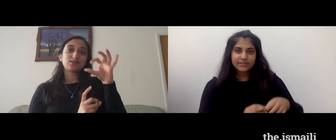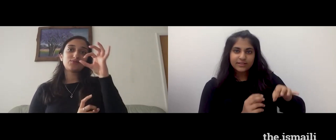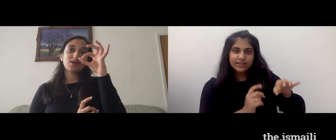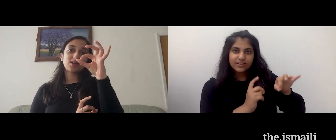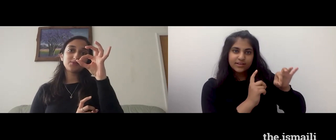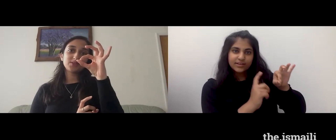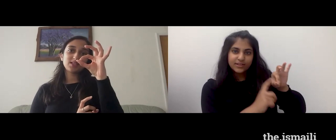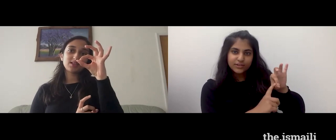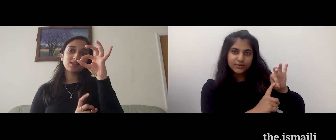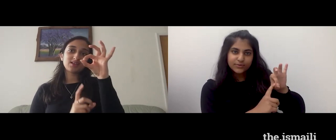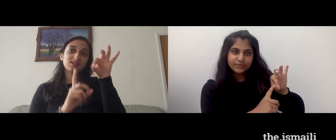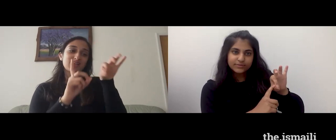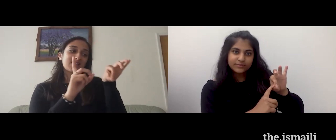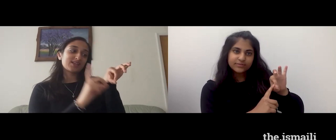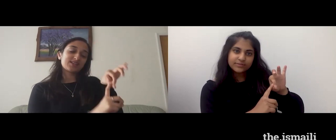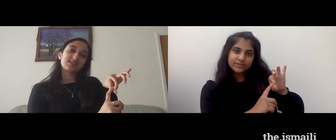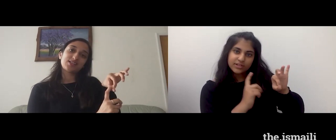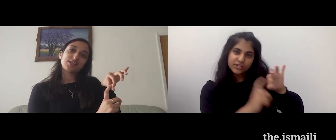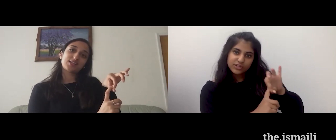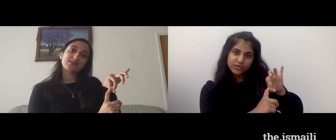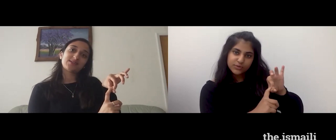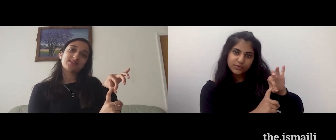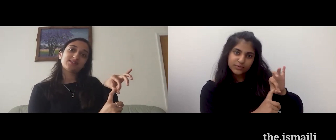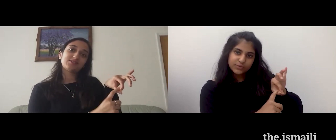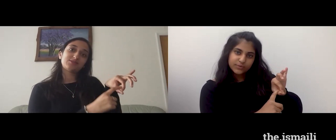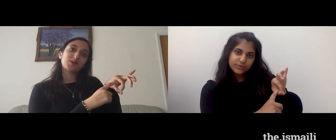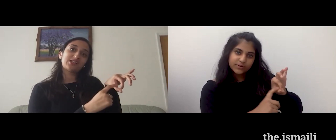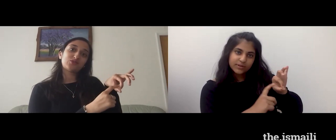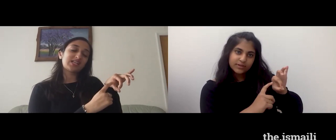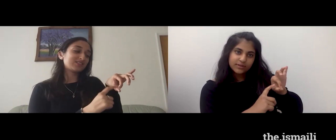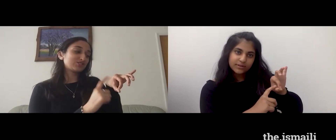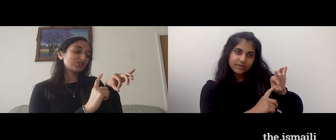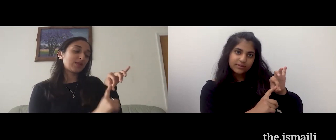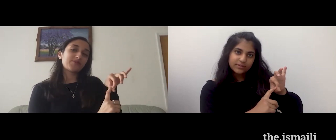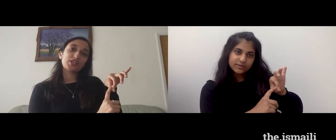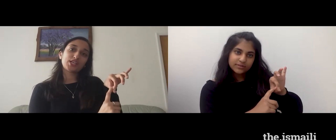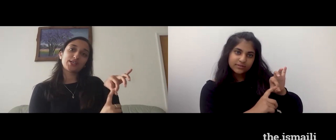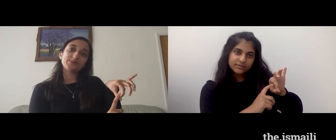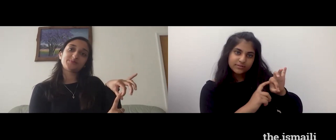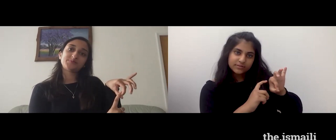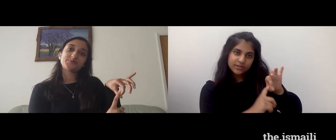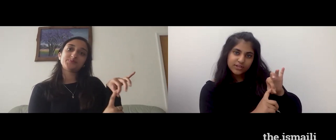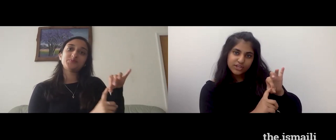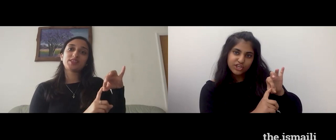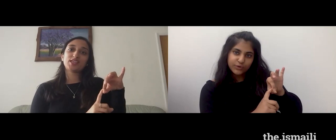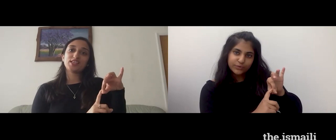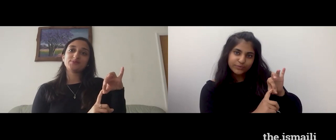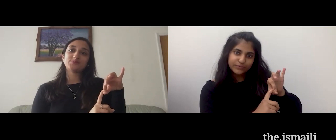So round finger then "Q" It looks like the shape of Q, ‘Q’.